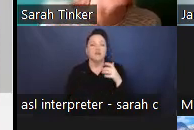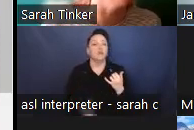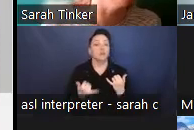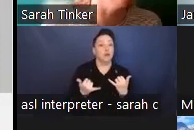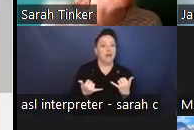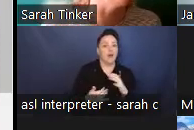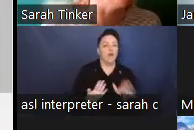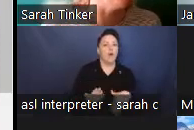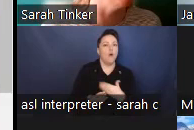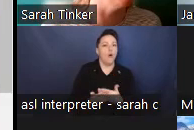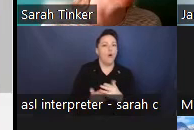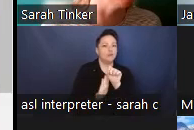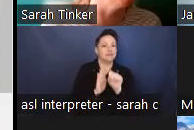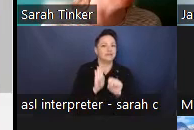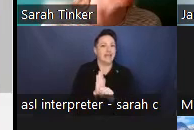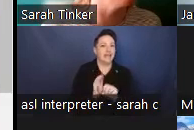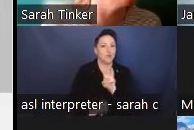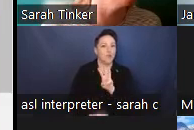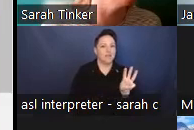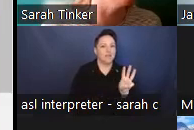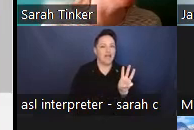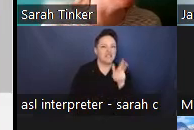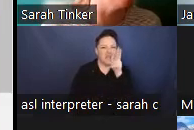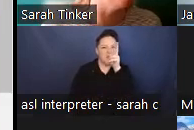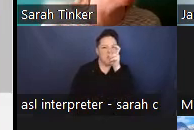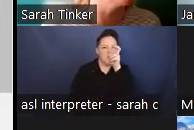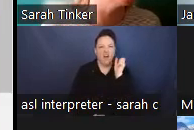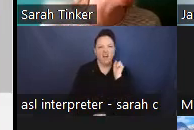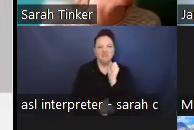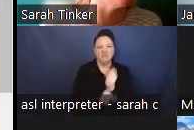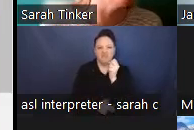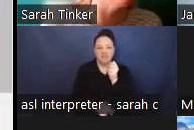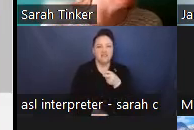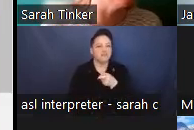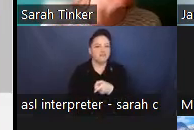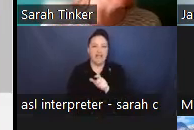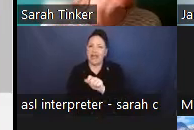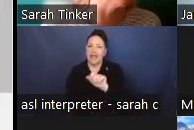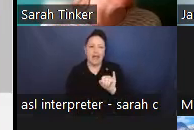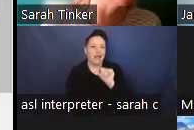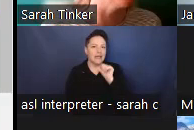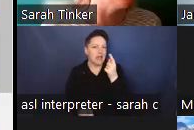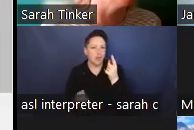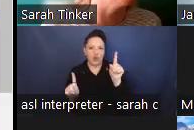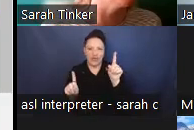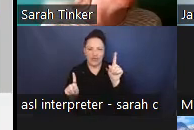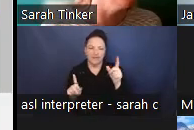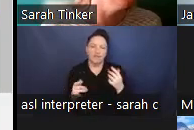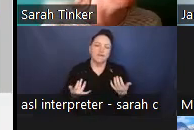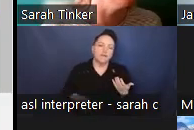so I’m waiting to find out if that's going to be fixed so or I might take this off. Right now it